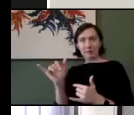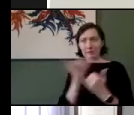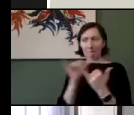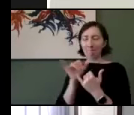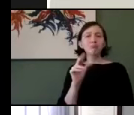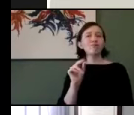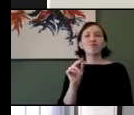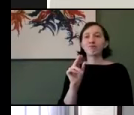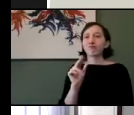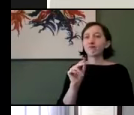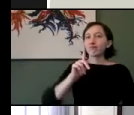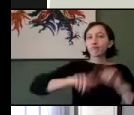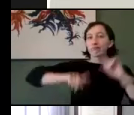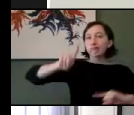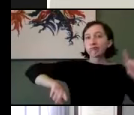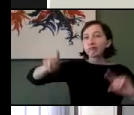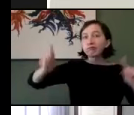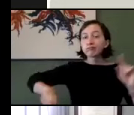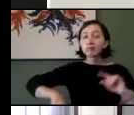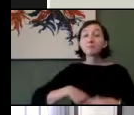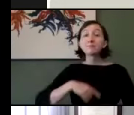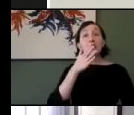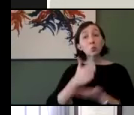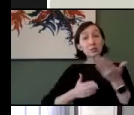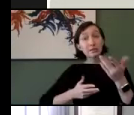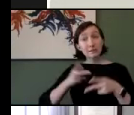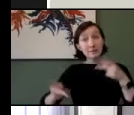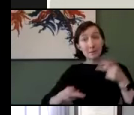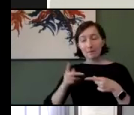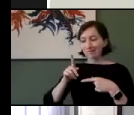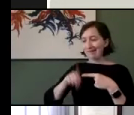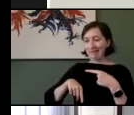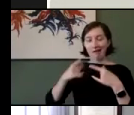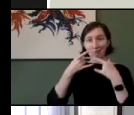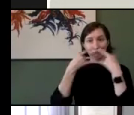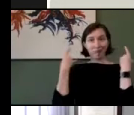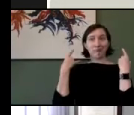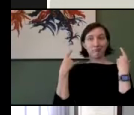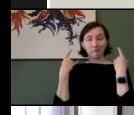If possible, even those unable to wear the recommended masks